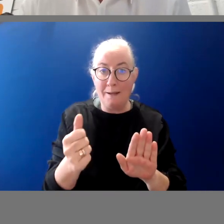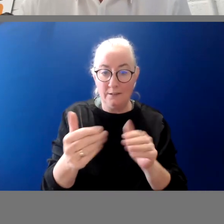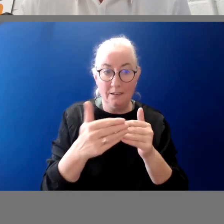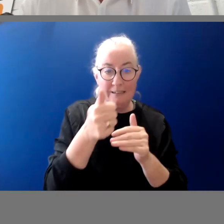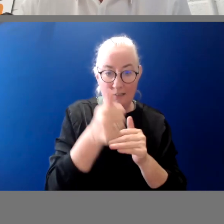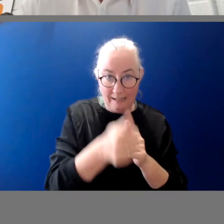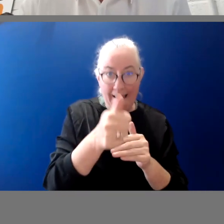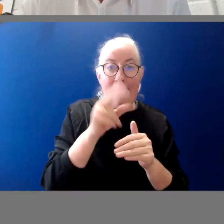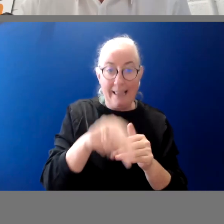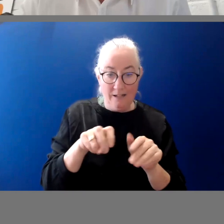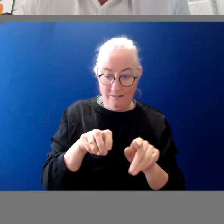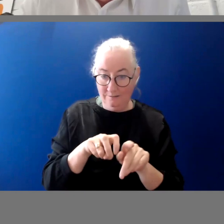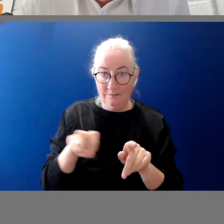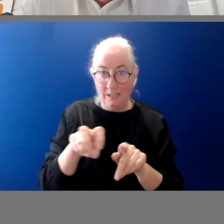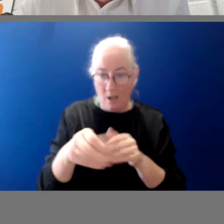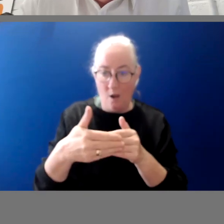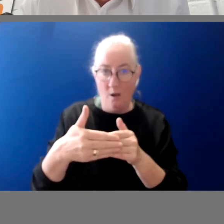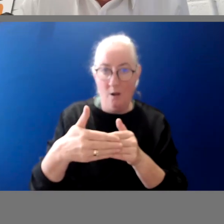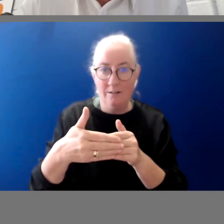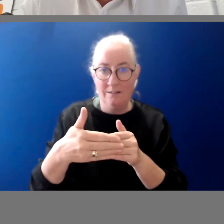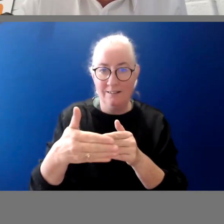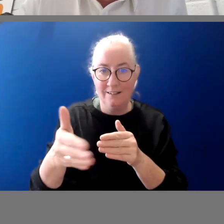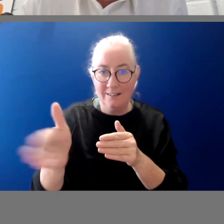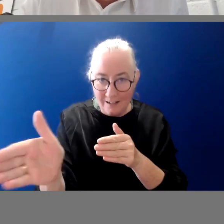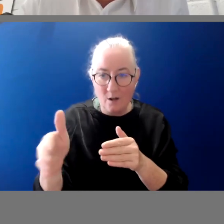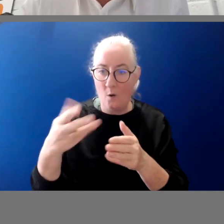on their journey and the door would be open by the time they reach it and so on so good example